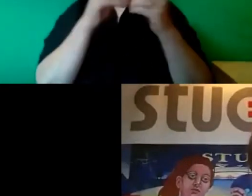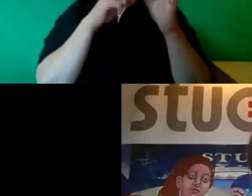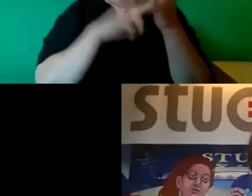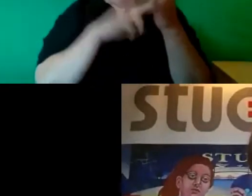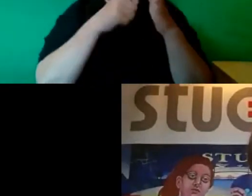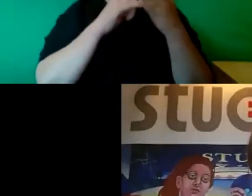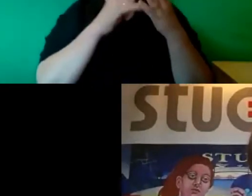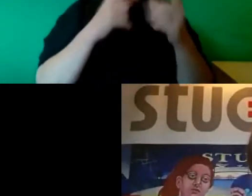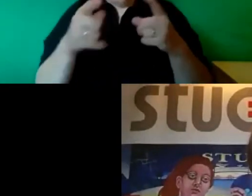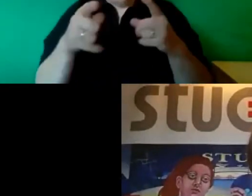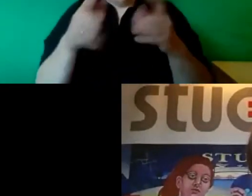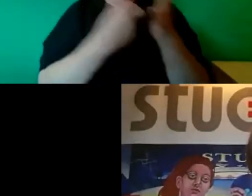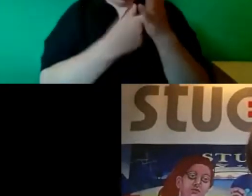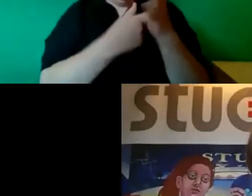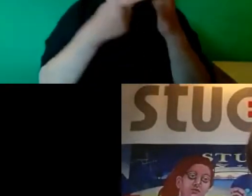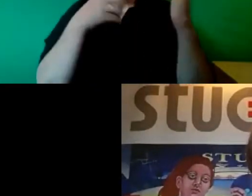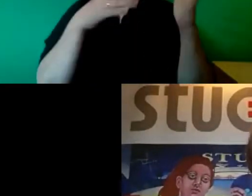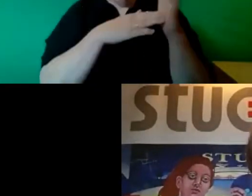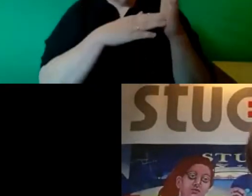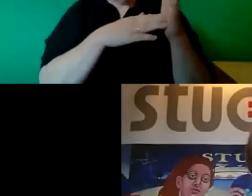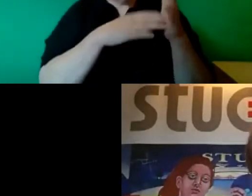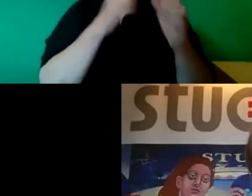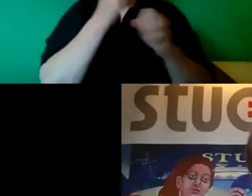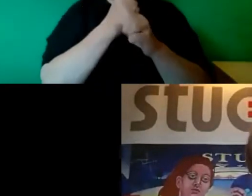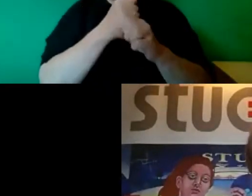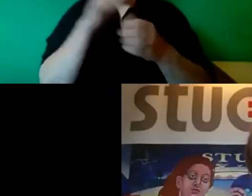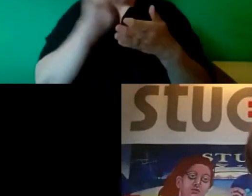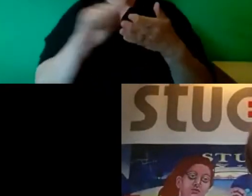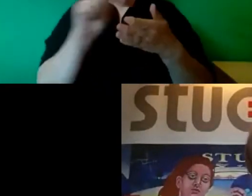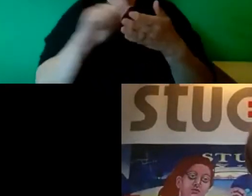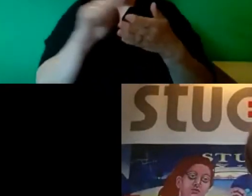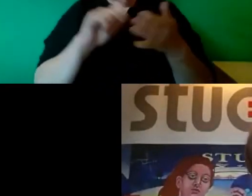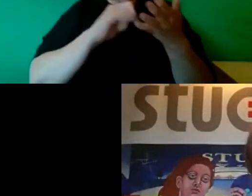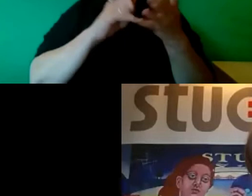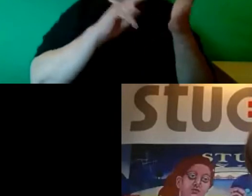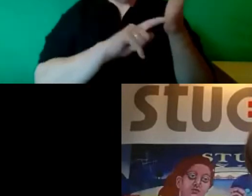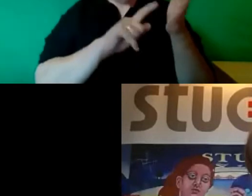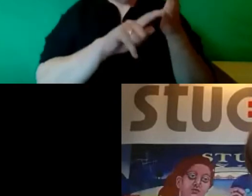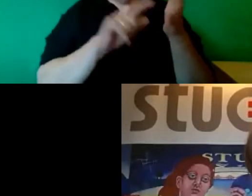I'm very pleased to have Roz with us today. So Roz please speak to the event, thank you.